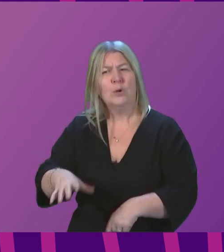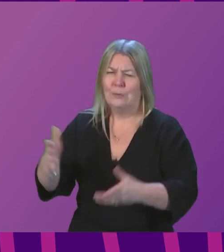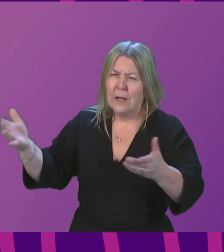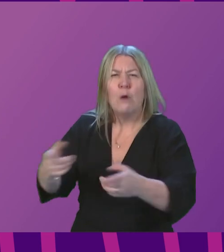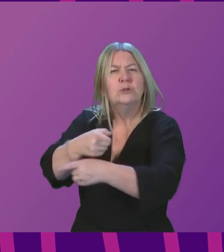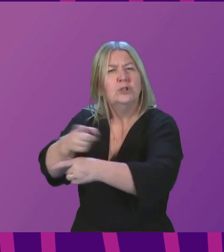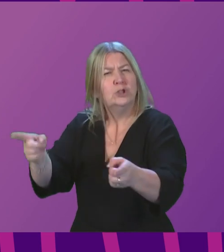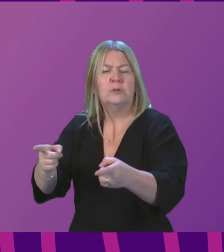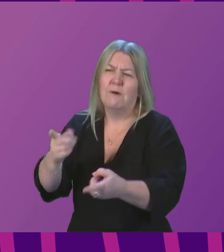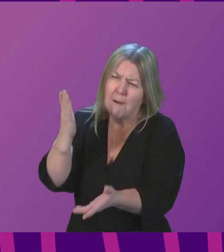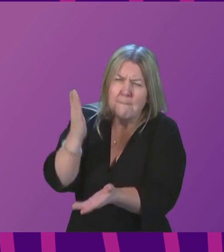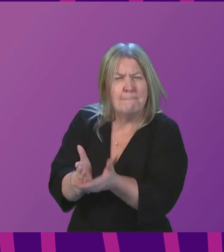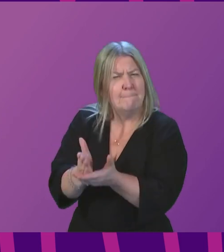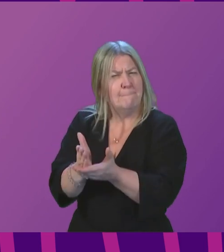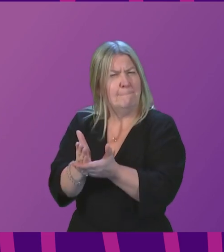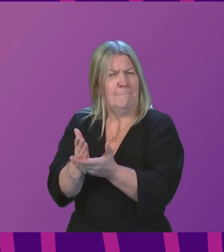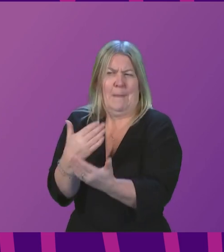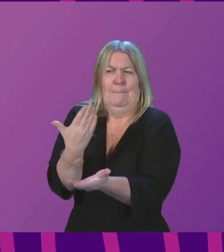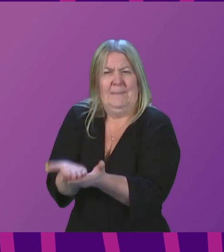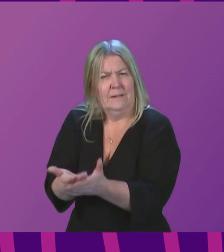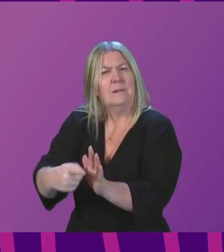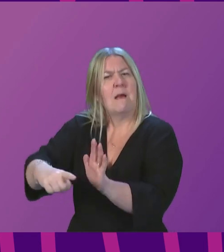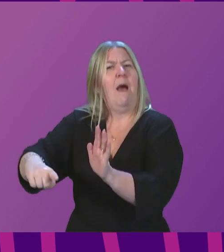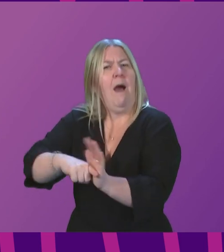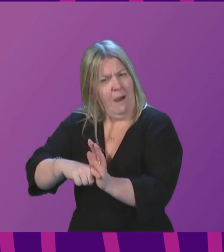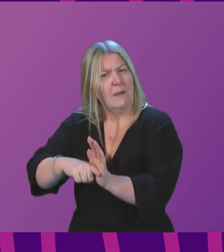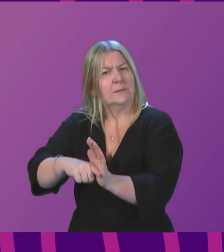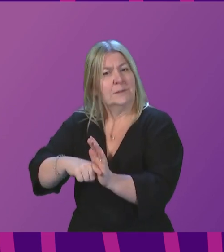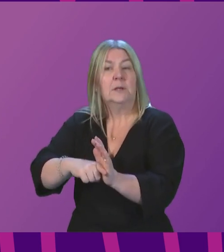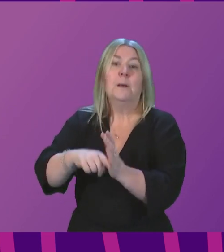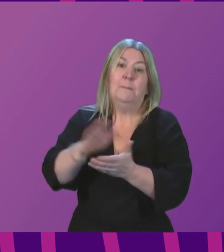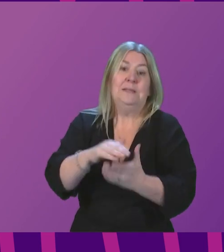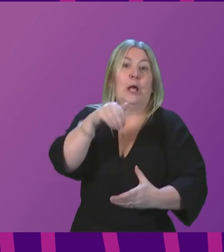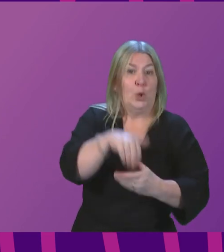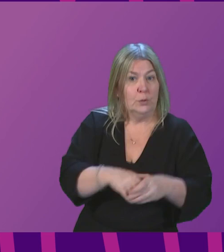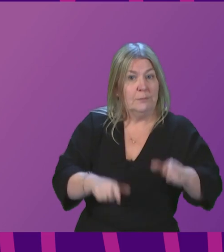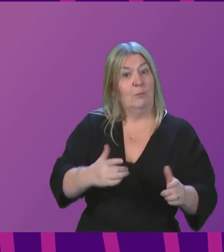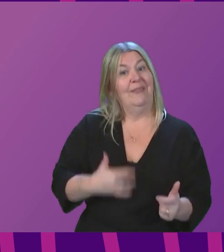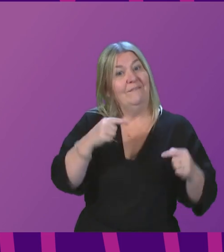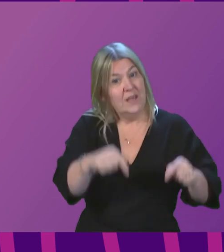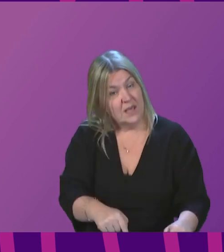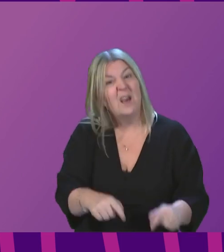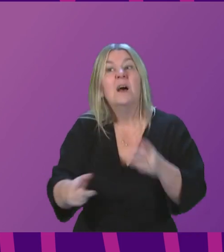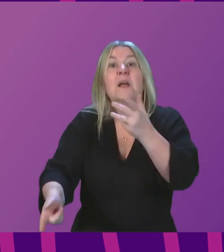system that delivers for people living in Scotland, including those who are fleeing war and persecution.